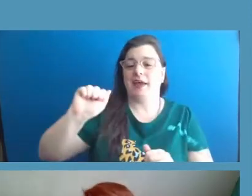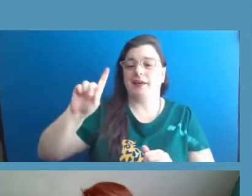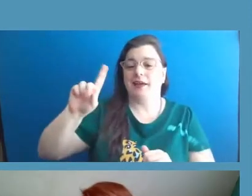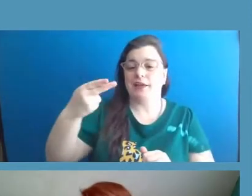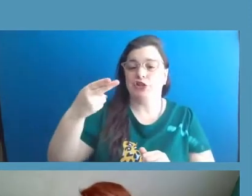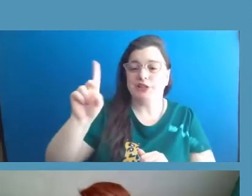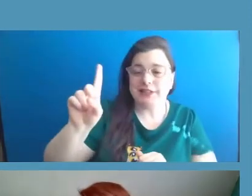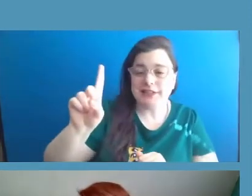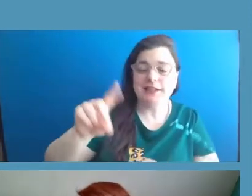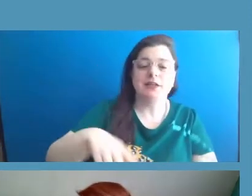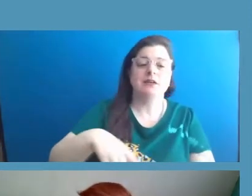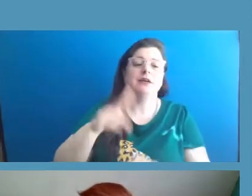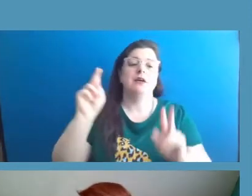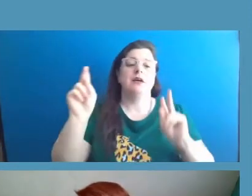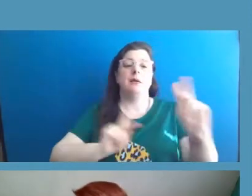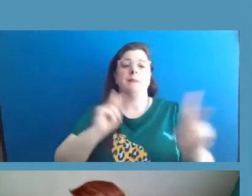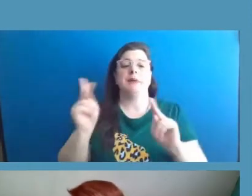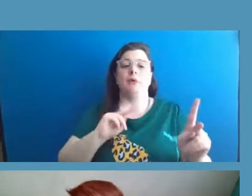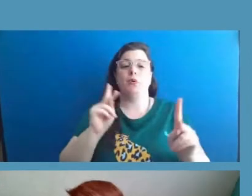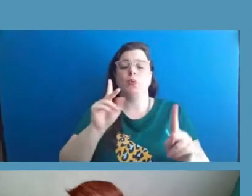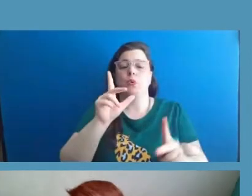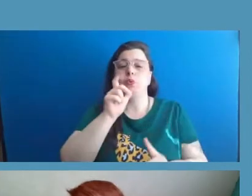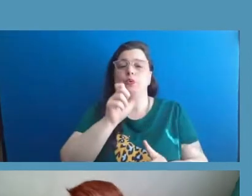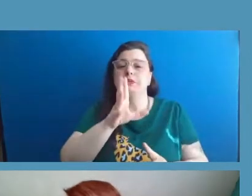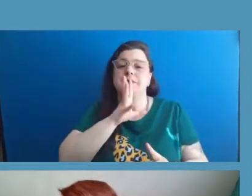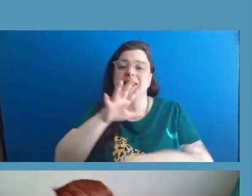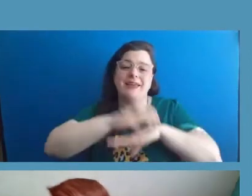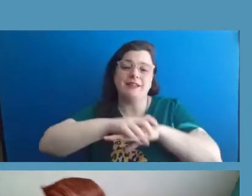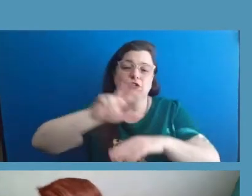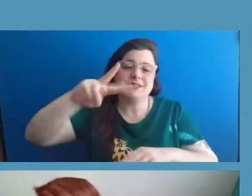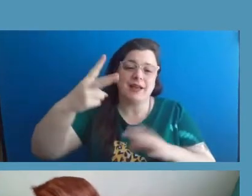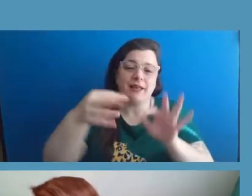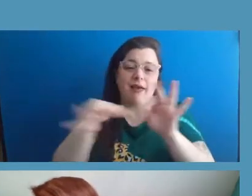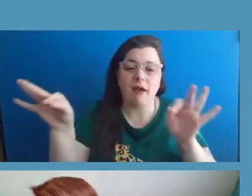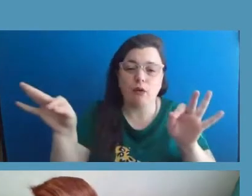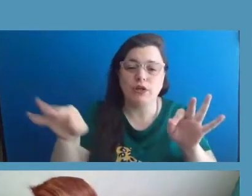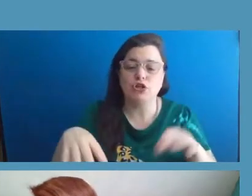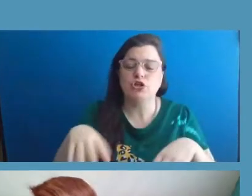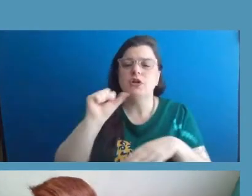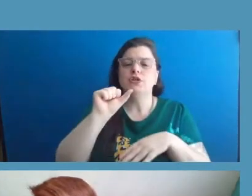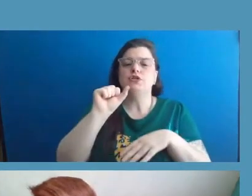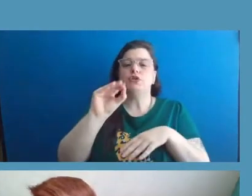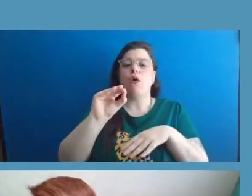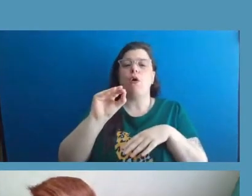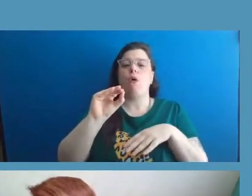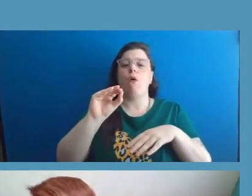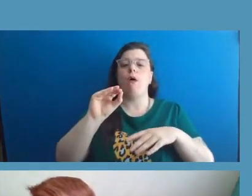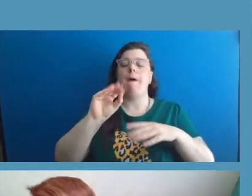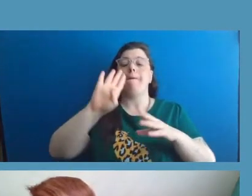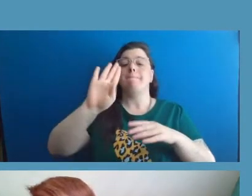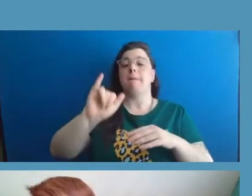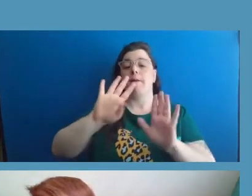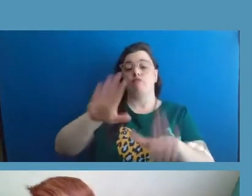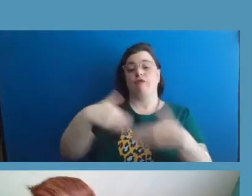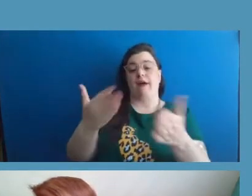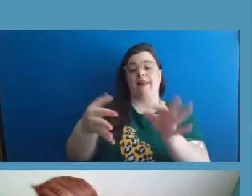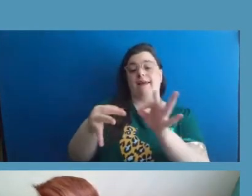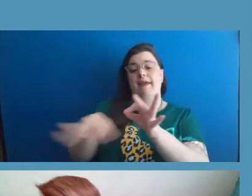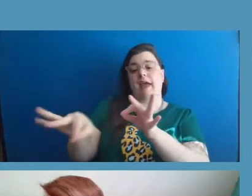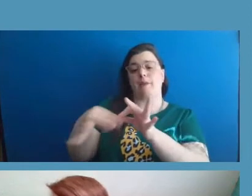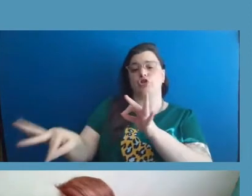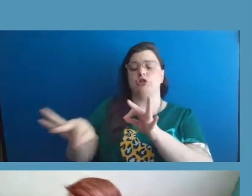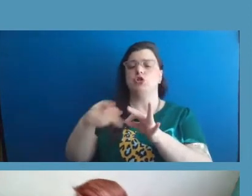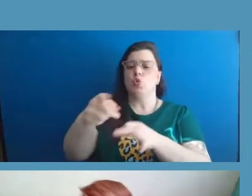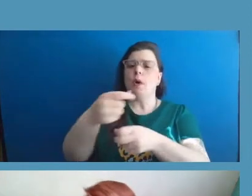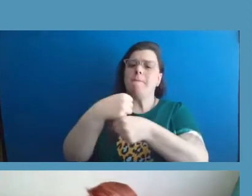benefit people with ADHD, people who speak English as a second language, so by providing